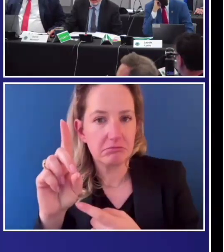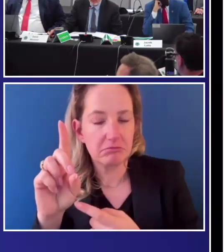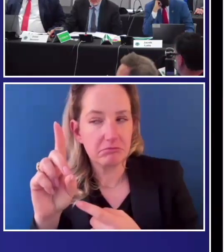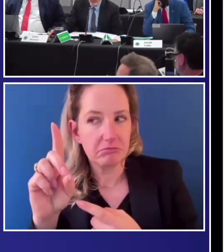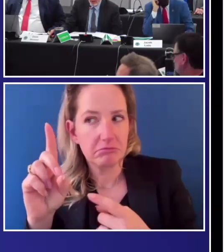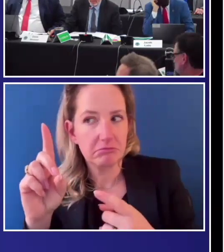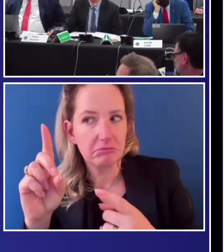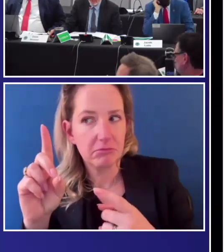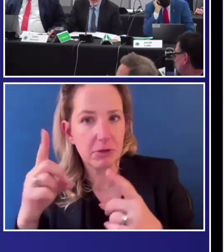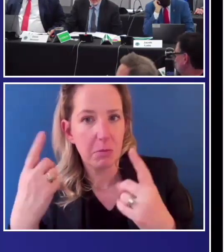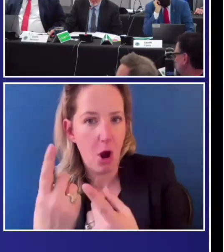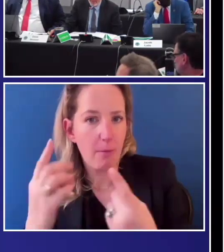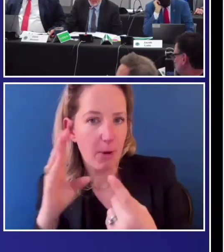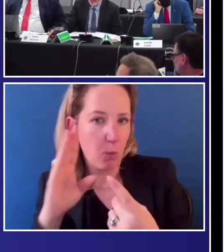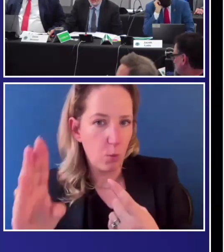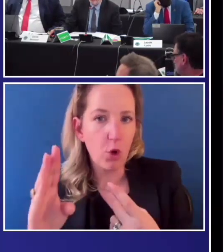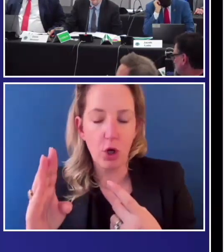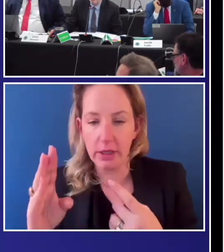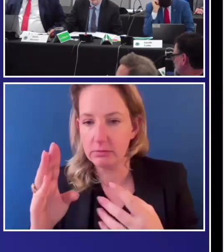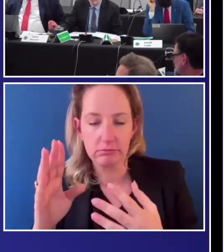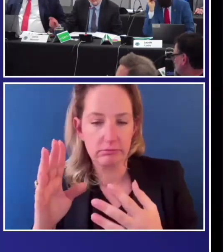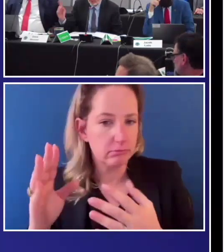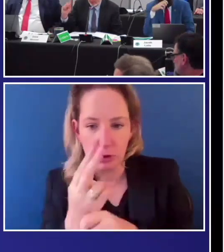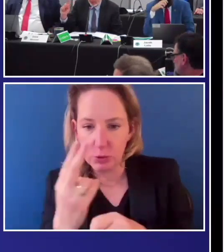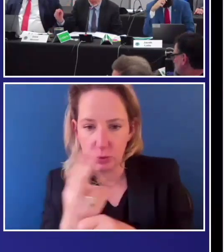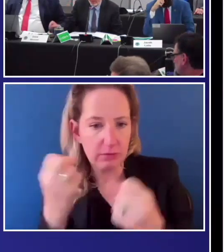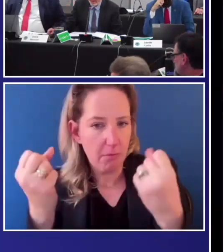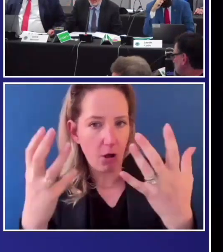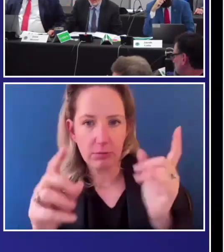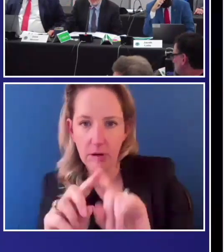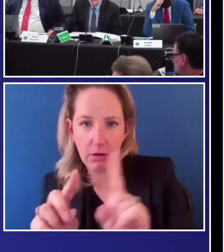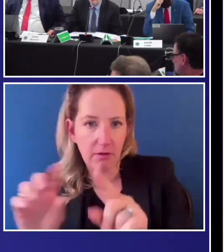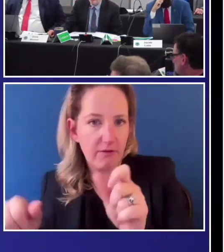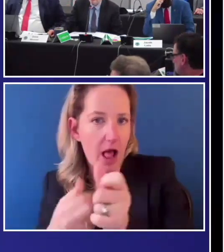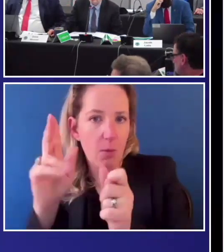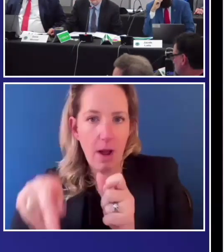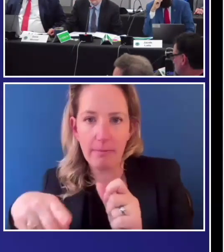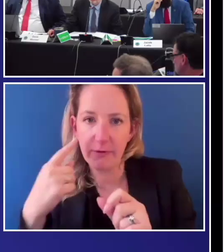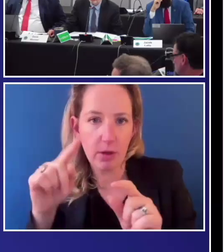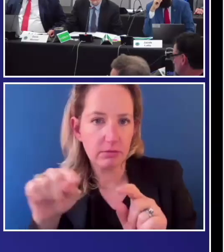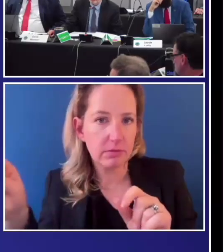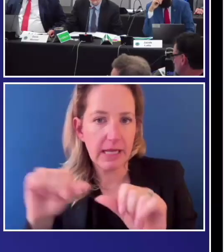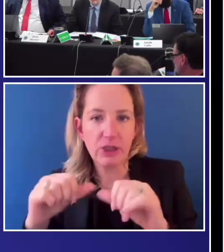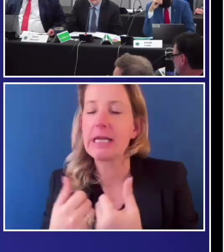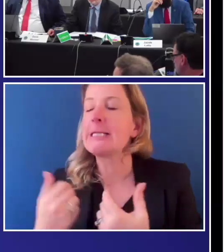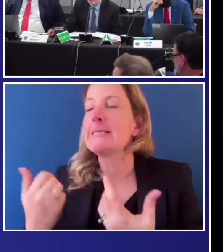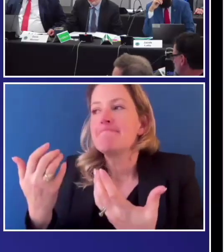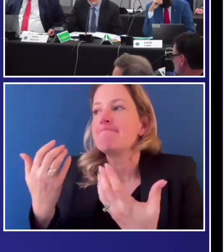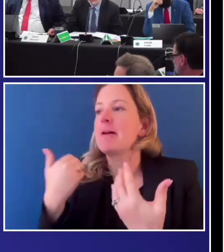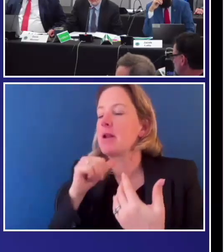You know, not, not being able to see the future, although I wish I could, it is possible that we would determine that